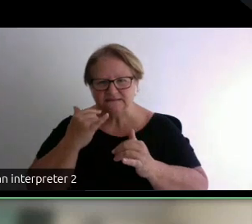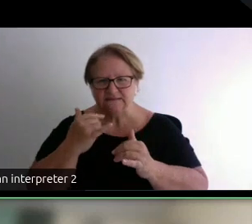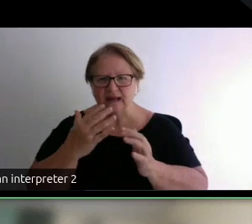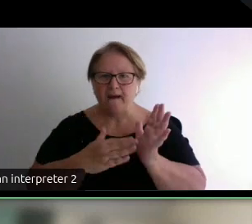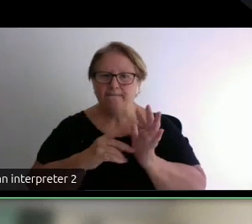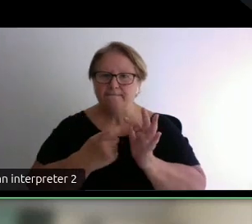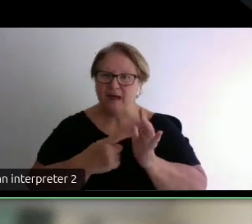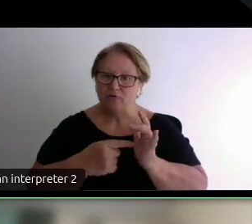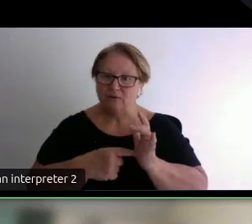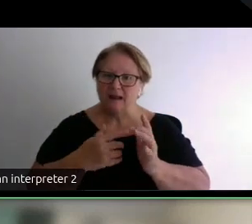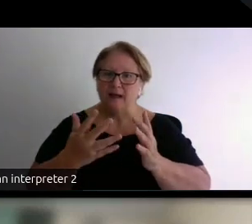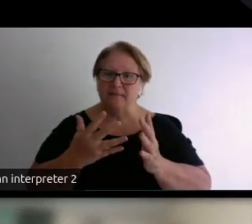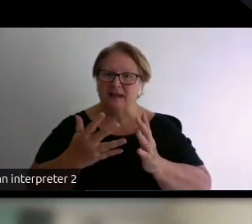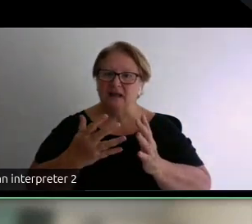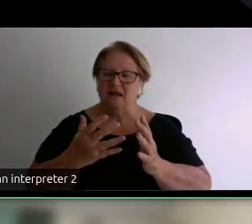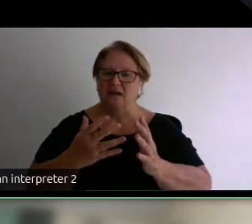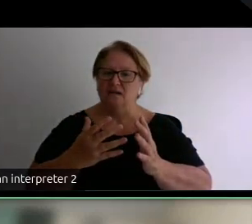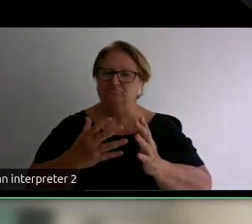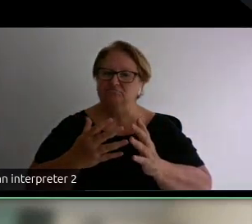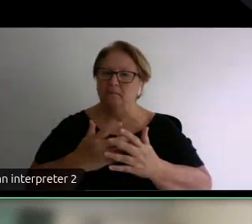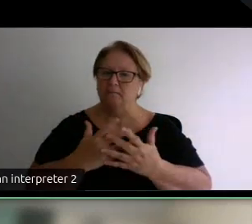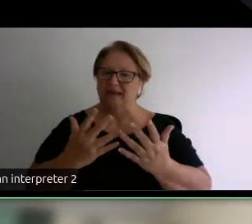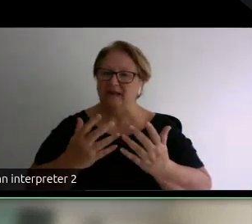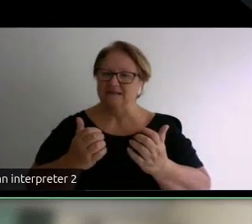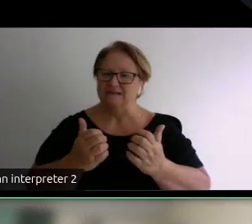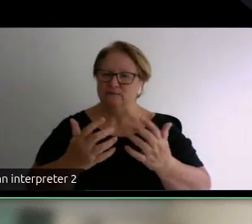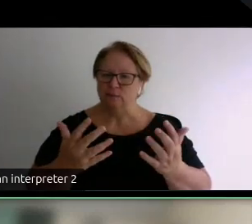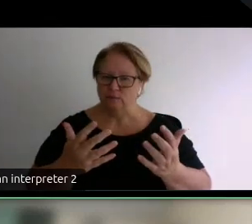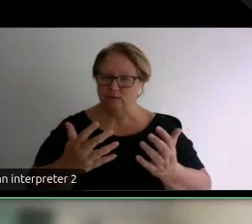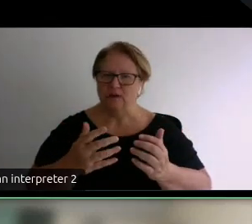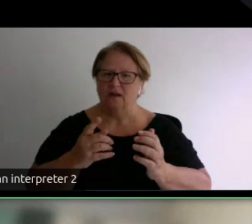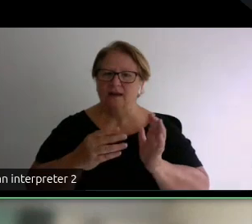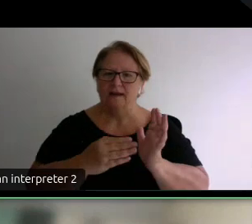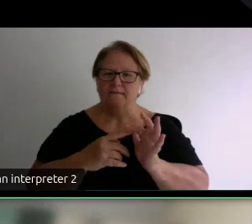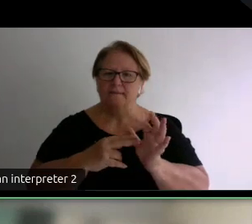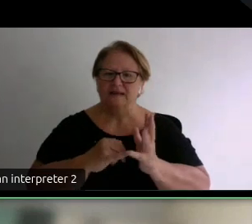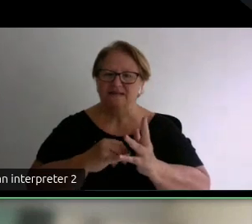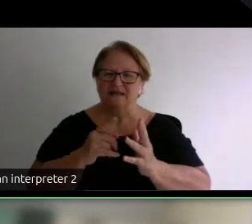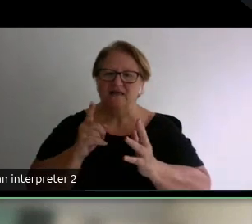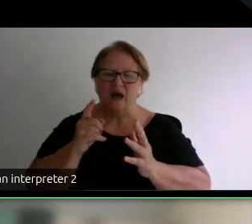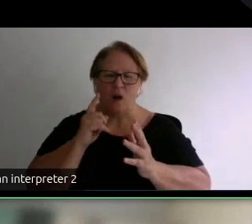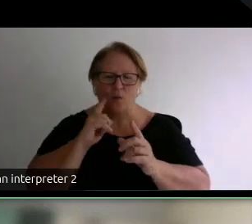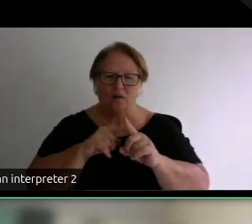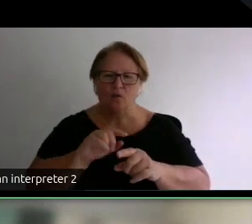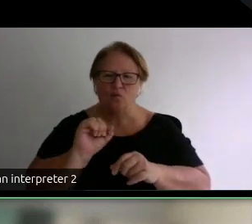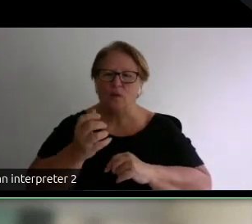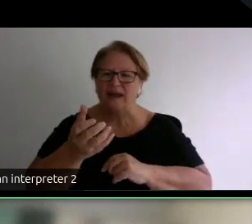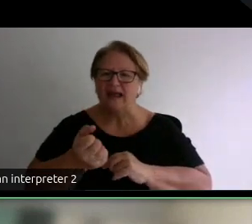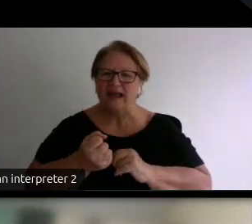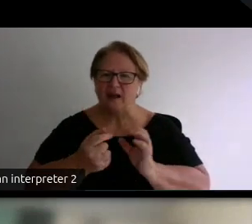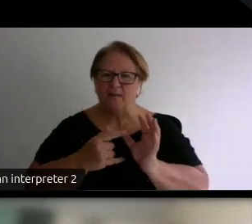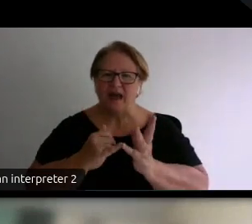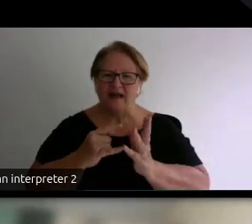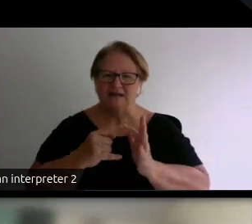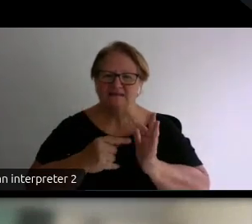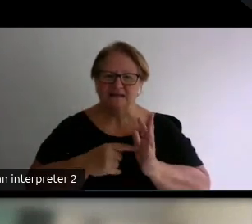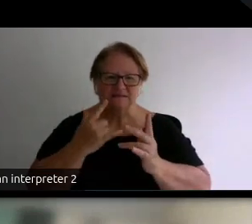substantial dispute. And for the means test, our grants officers apply an income and assets test.